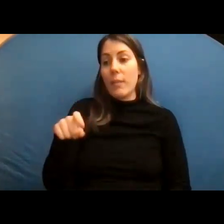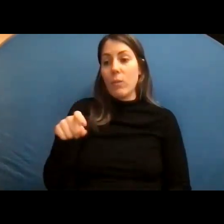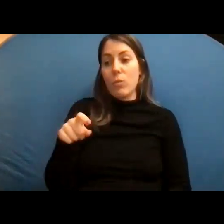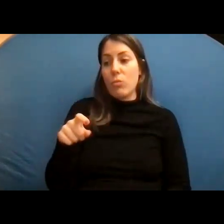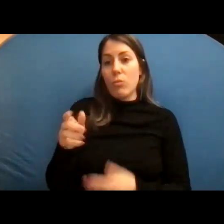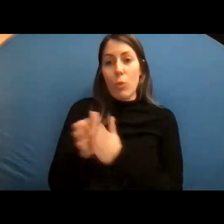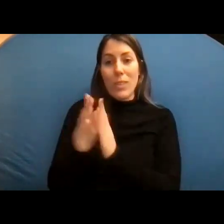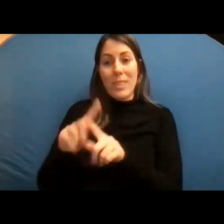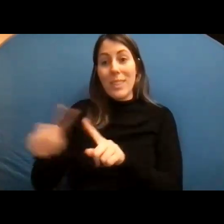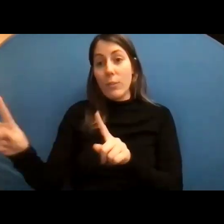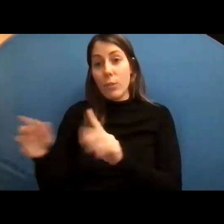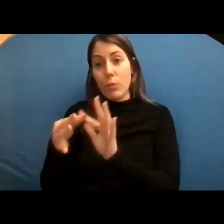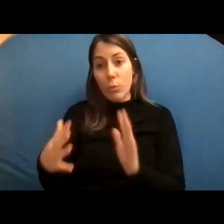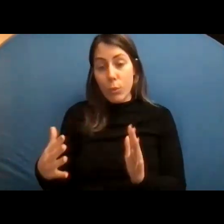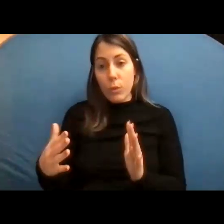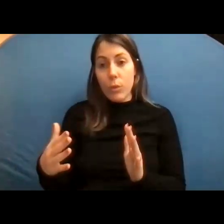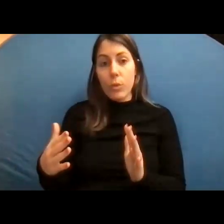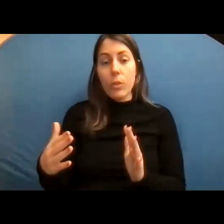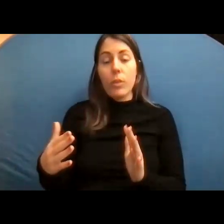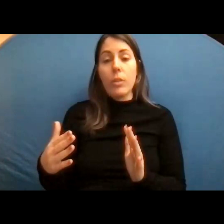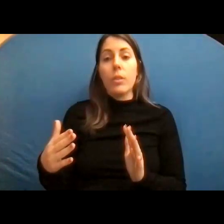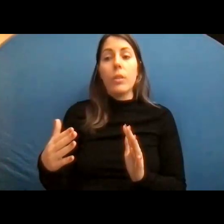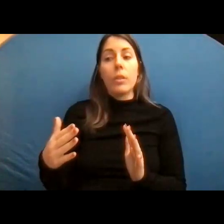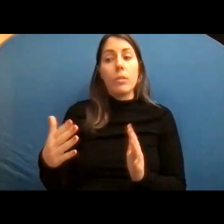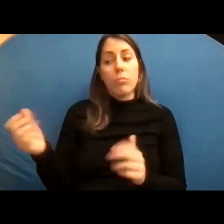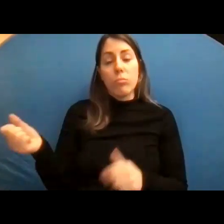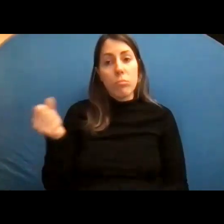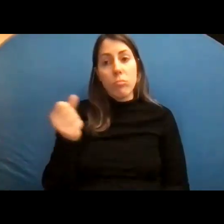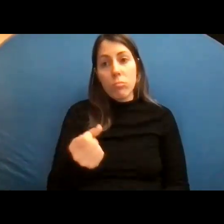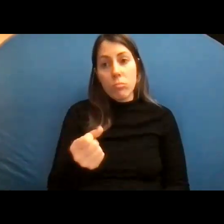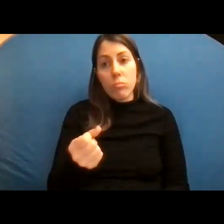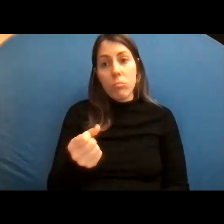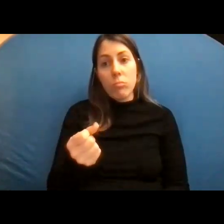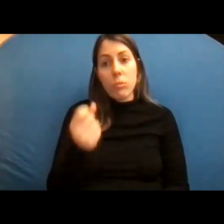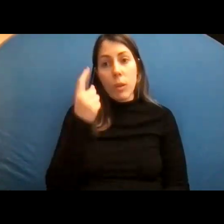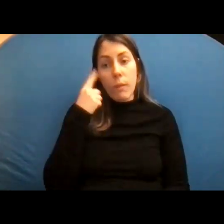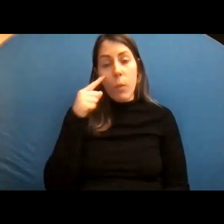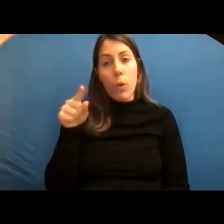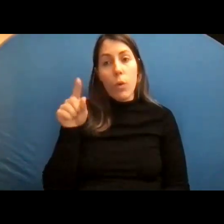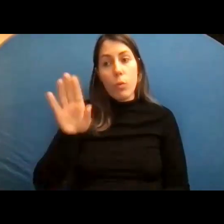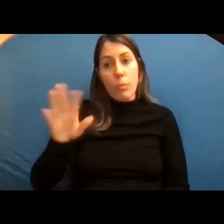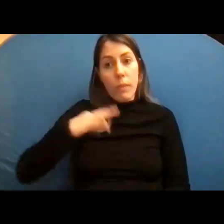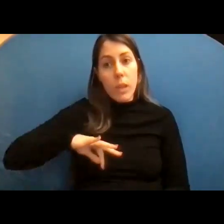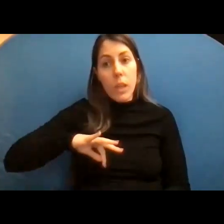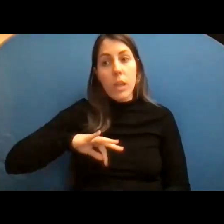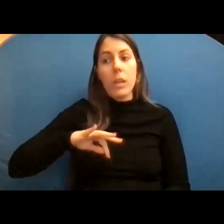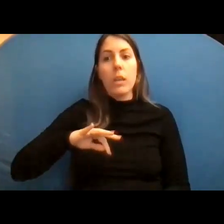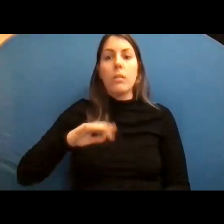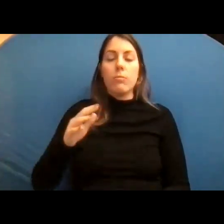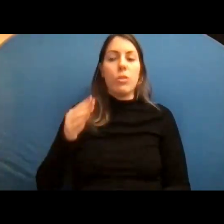And if you feel that you need to ask for a different interpreter, a separate interpreter to be brought in or contracted for